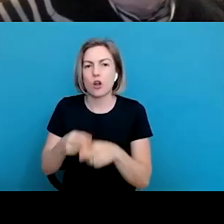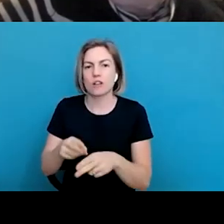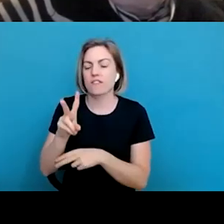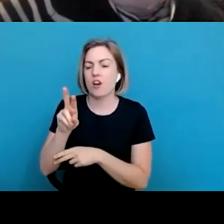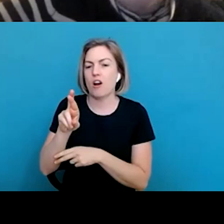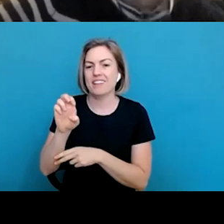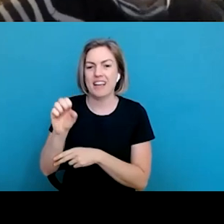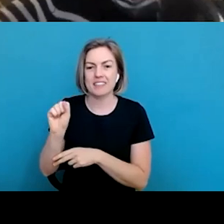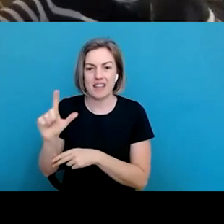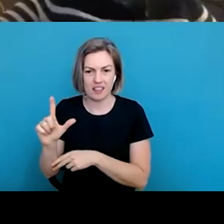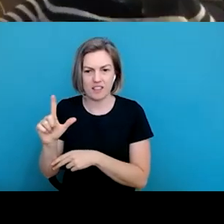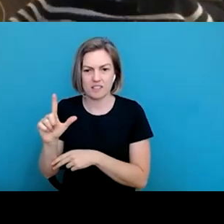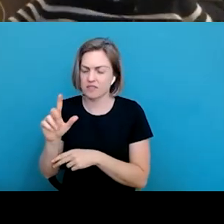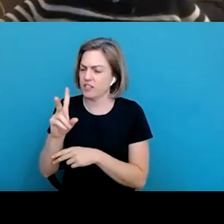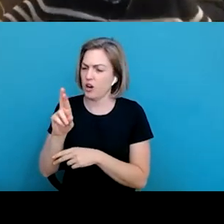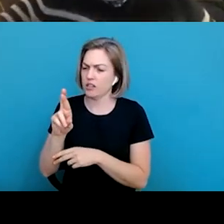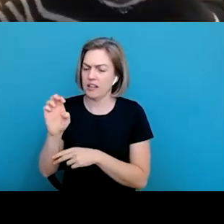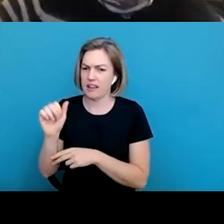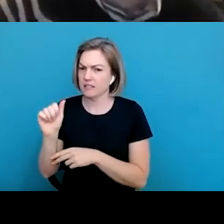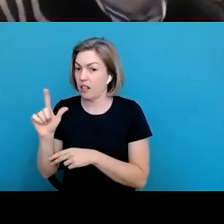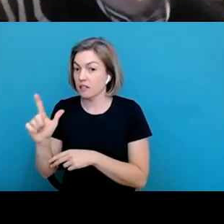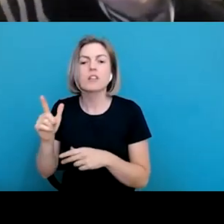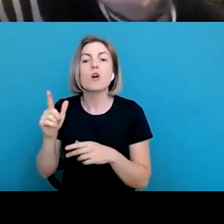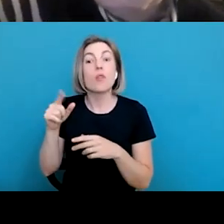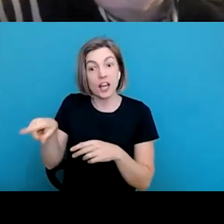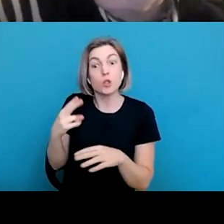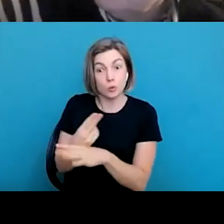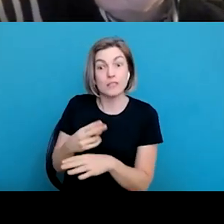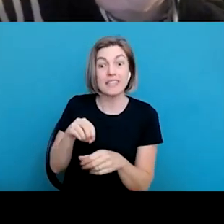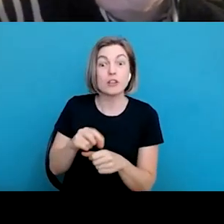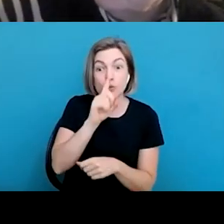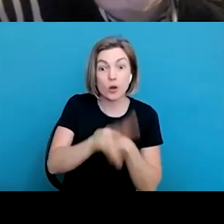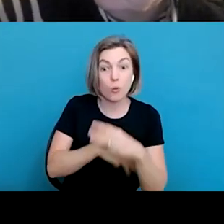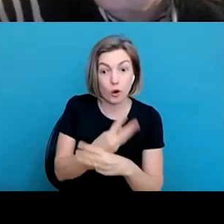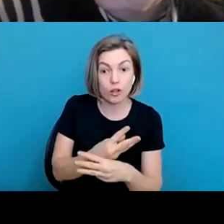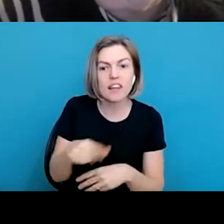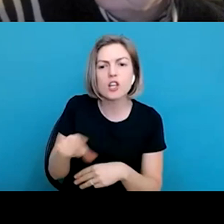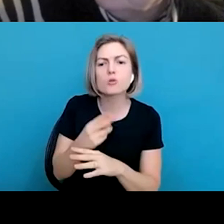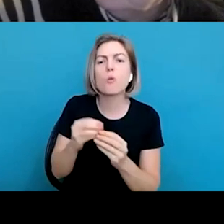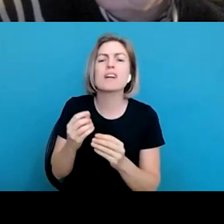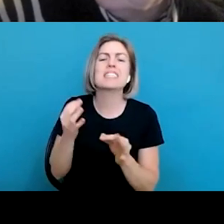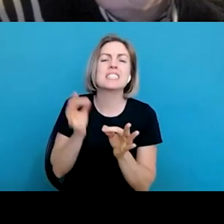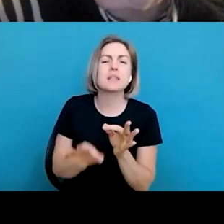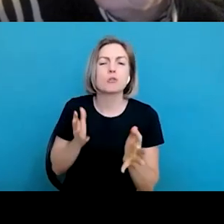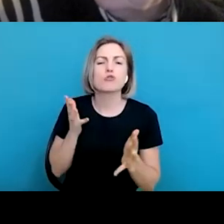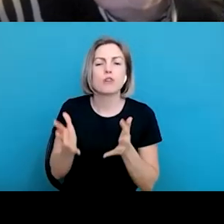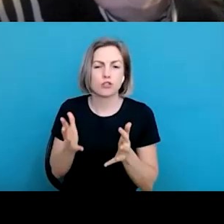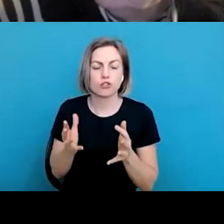ASL that they are using in the real world so they use simpler gestures to replace the